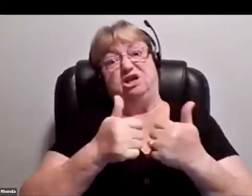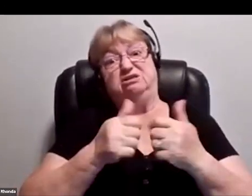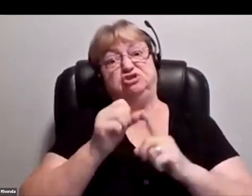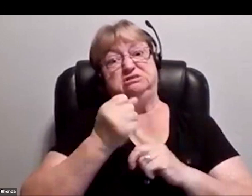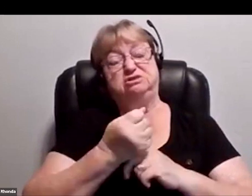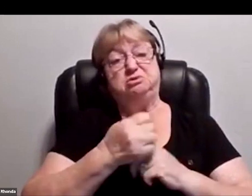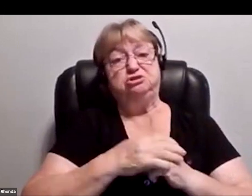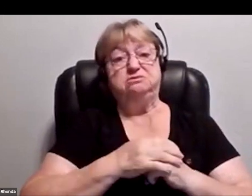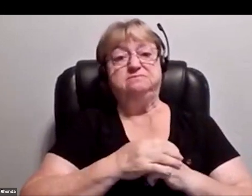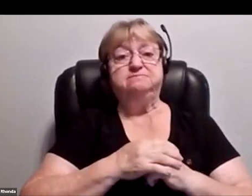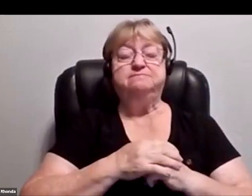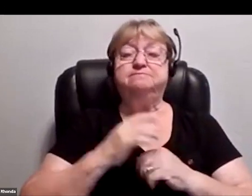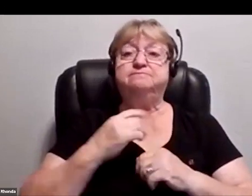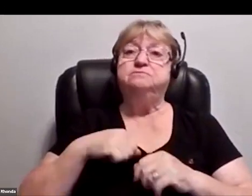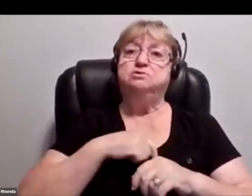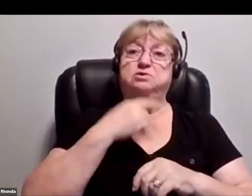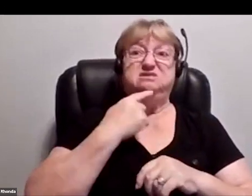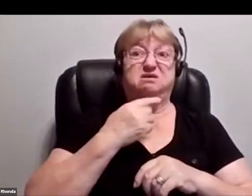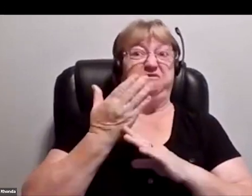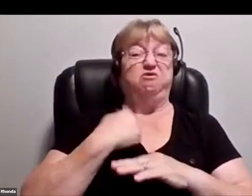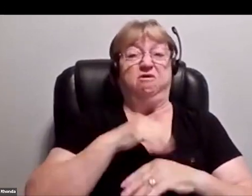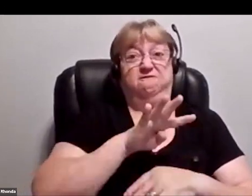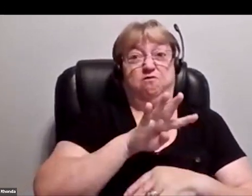We said before, there's 41 of us here currently.